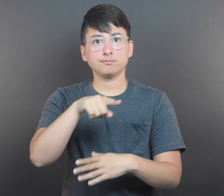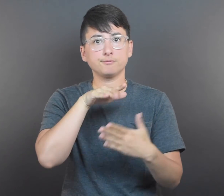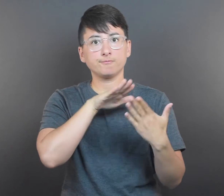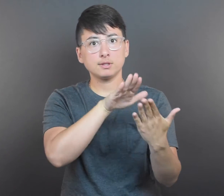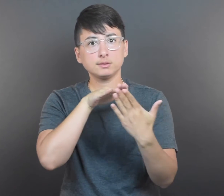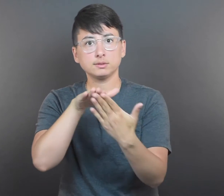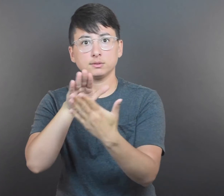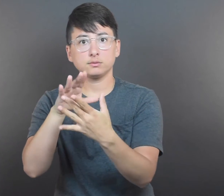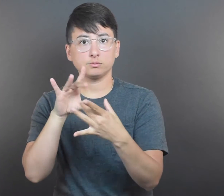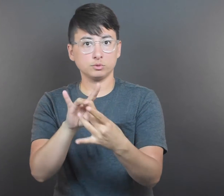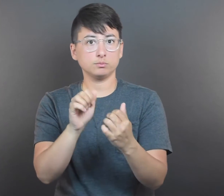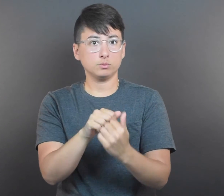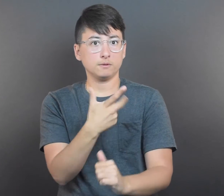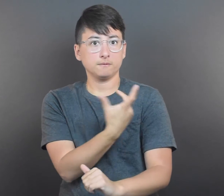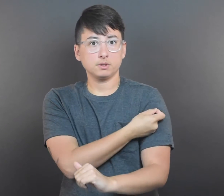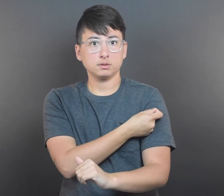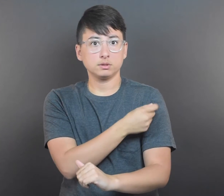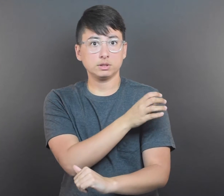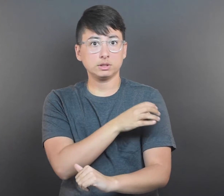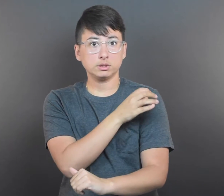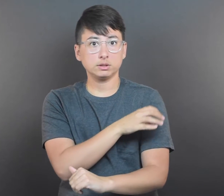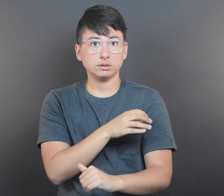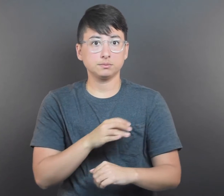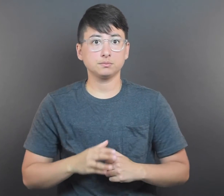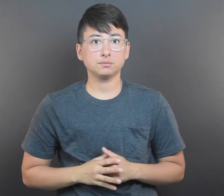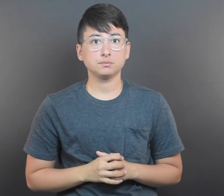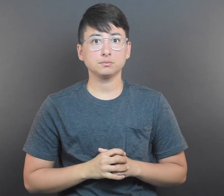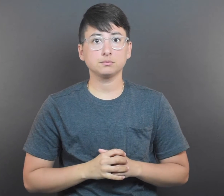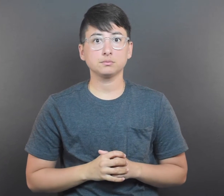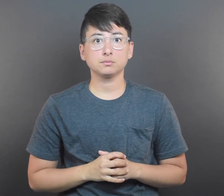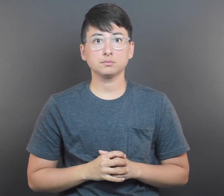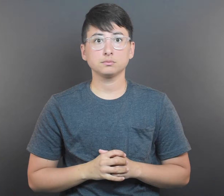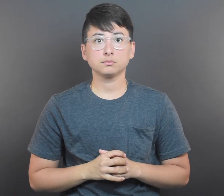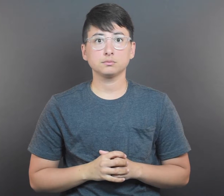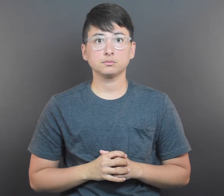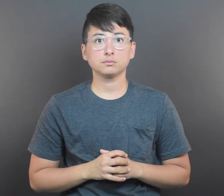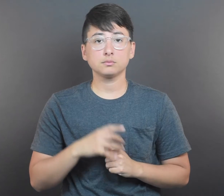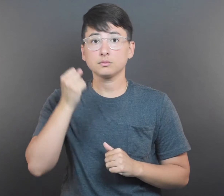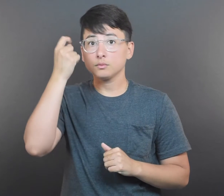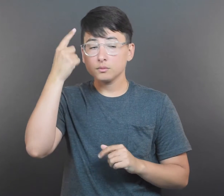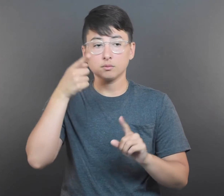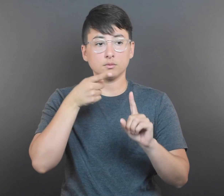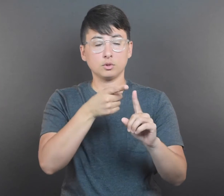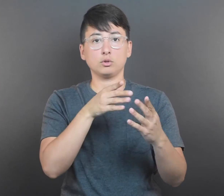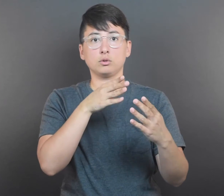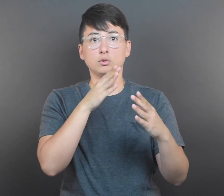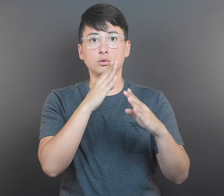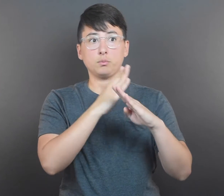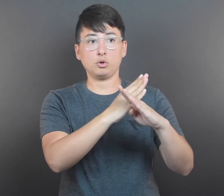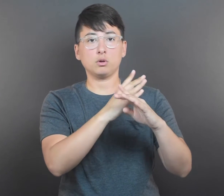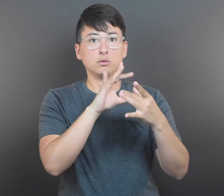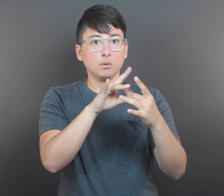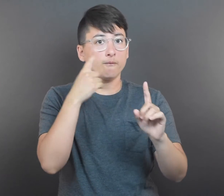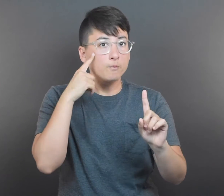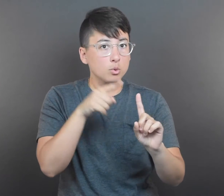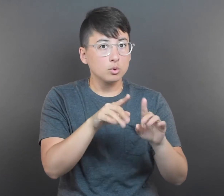one of the CentraCare public health nurses who led COVID-19 vaccine and outreach, health,